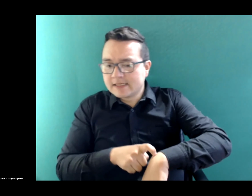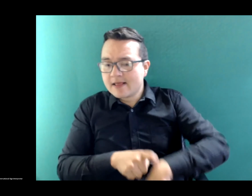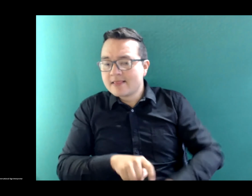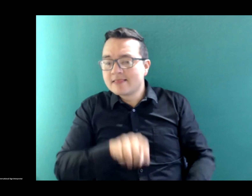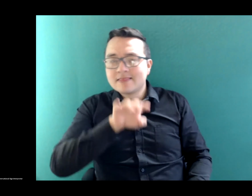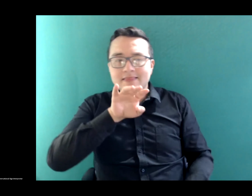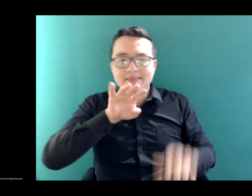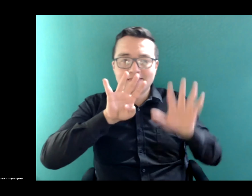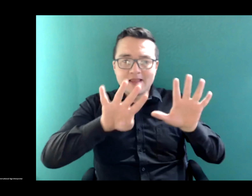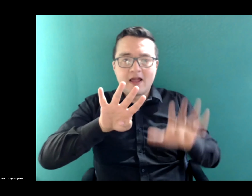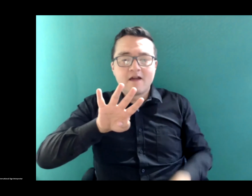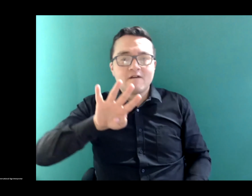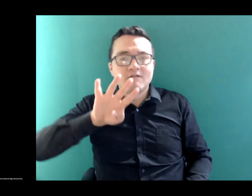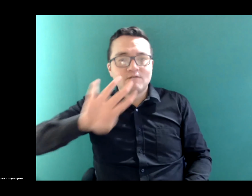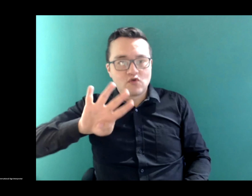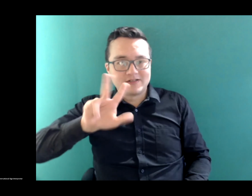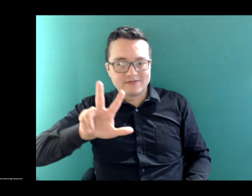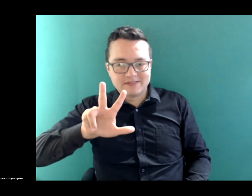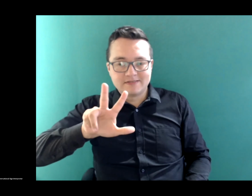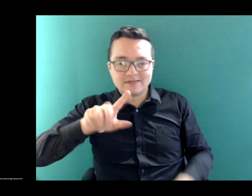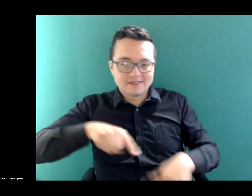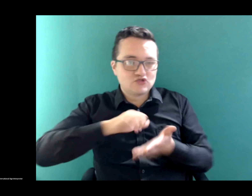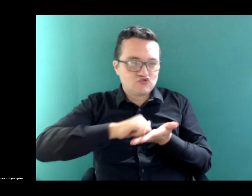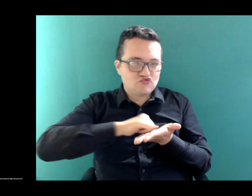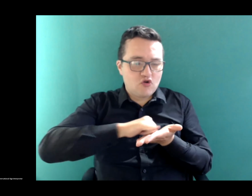We can take one more question because we are reaching the end of the session.